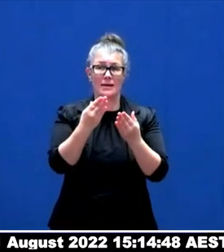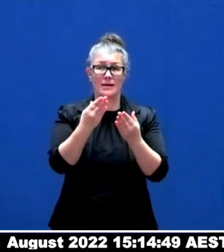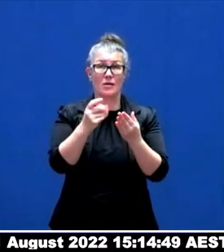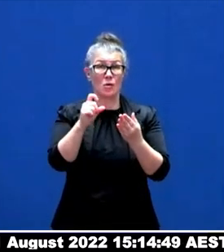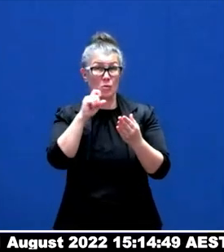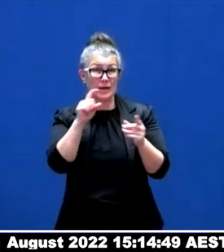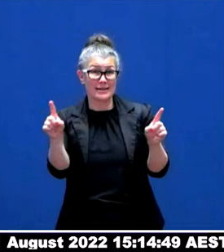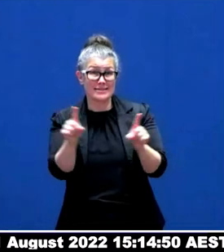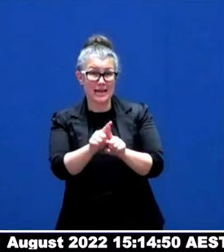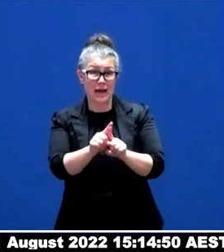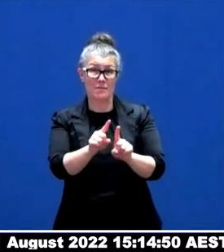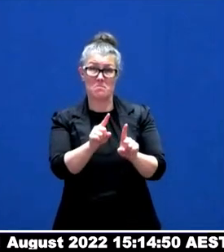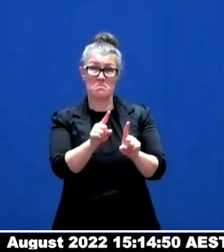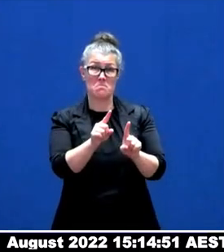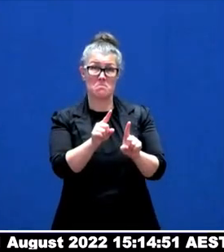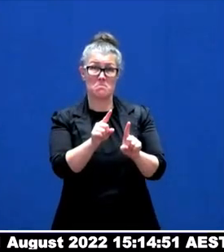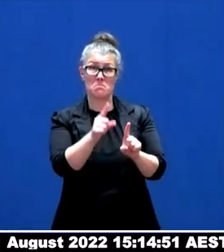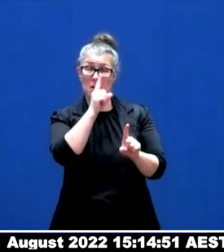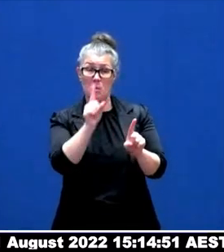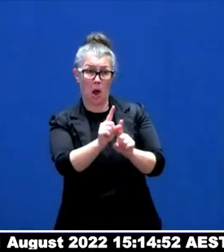like Colin? Would they have a specialist support coordinator?